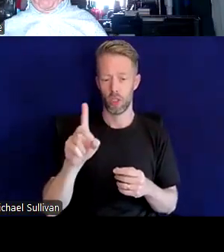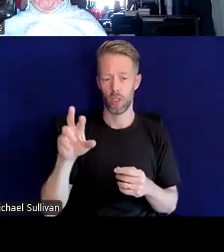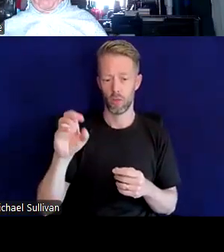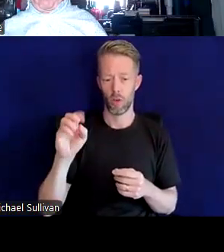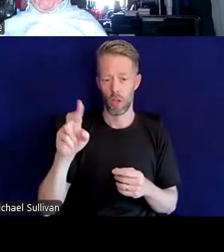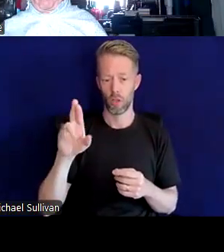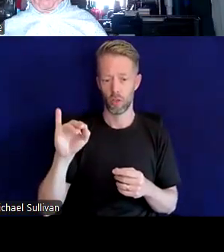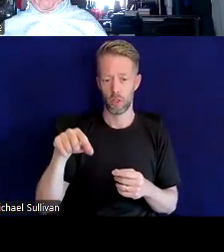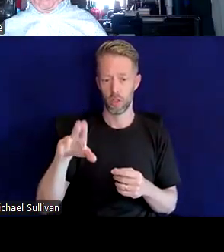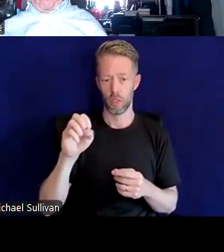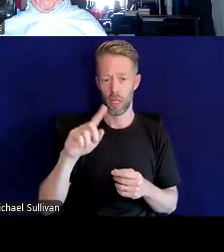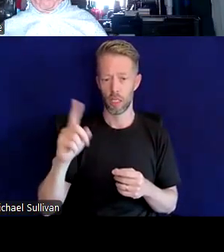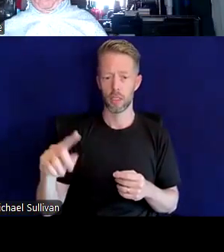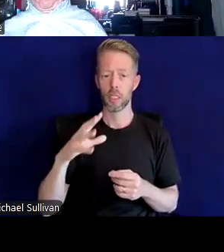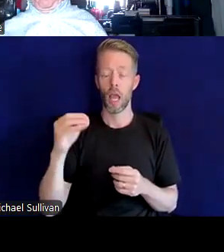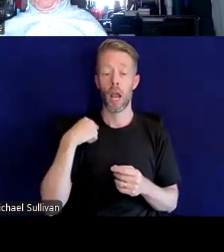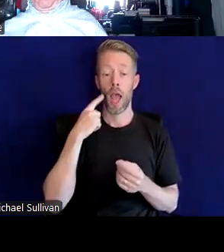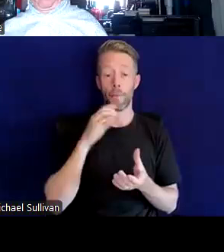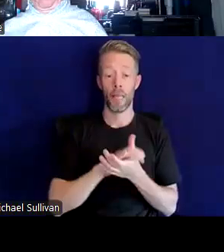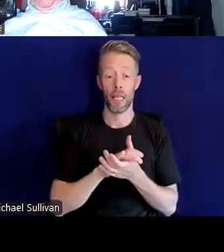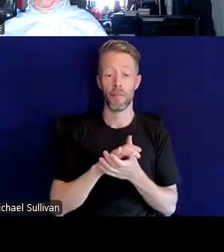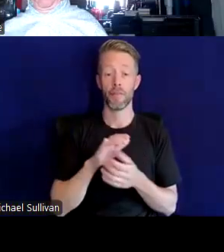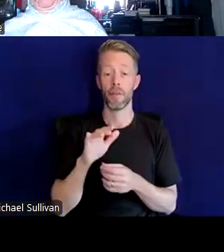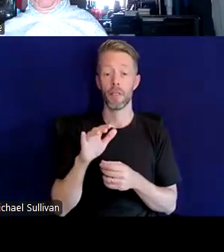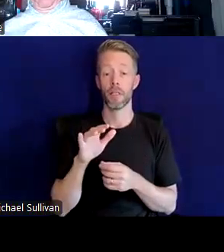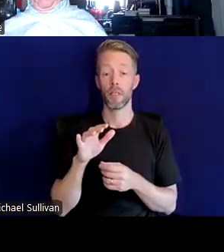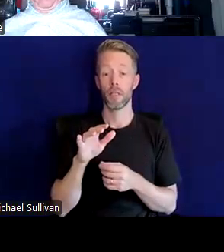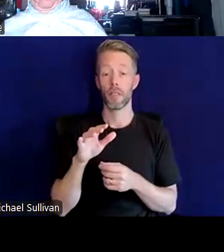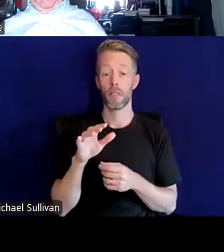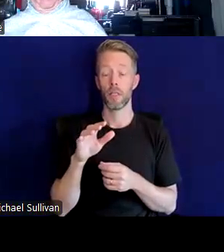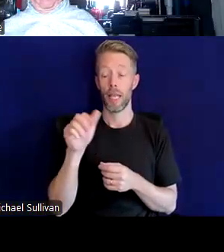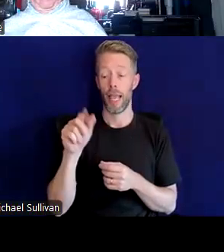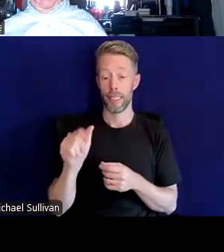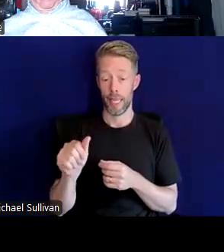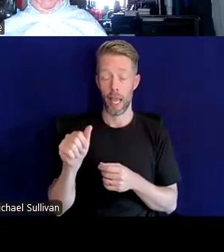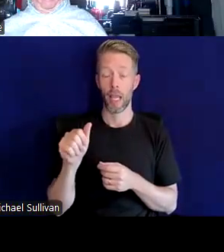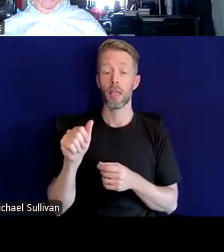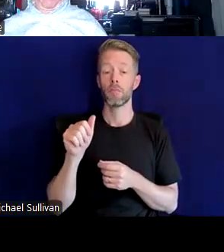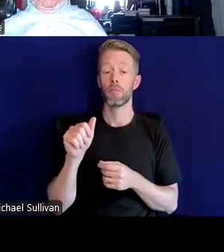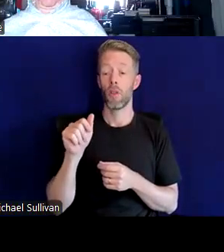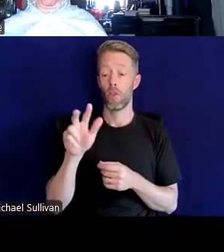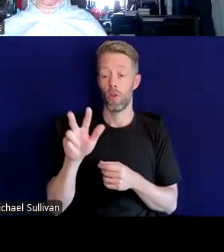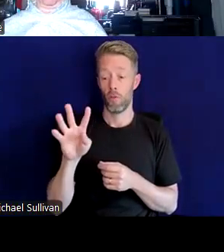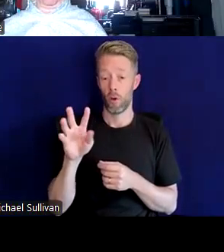believe although the ADA is 34 Richard Rodriguez. And I do